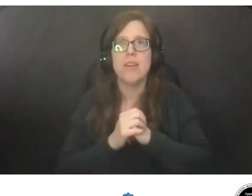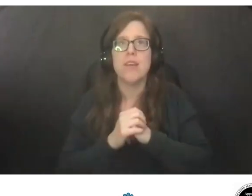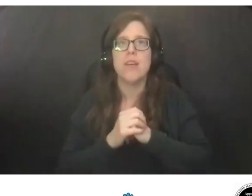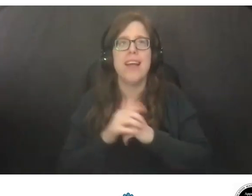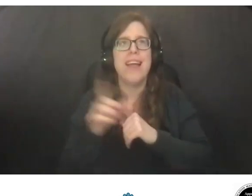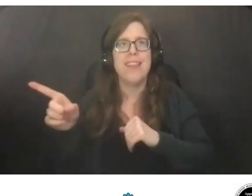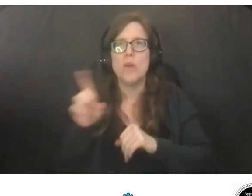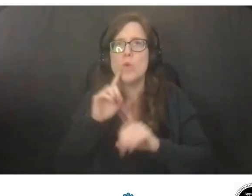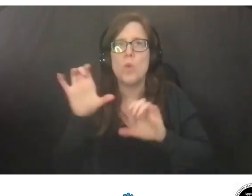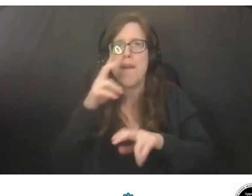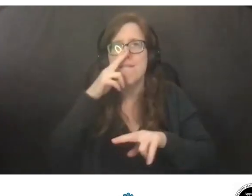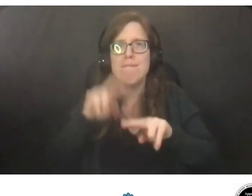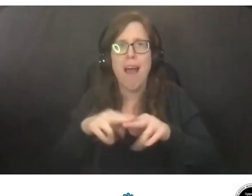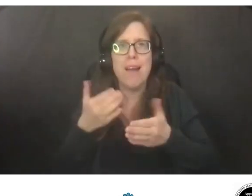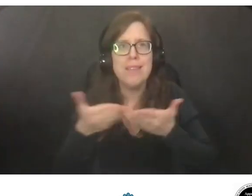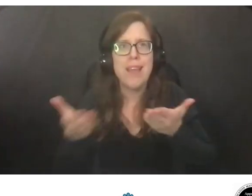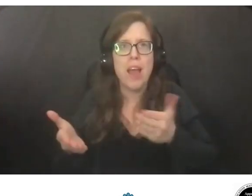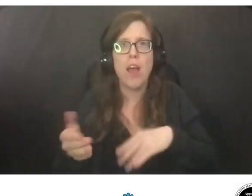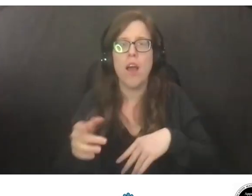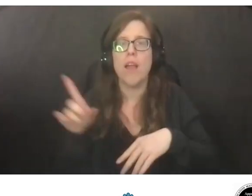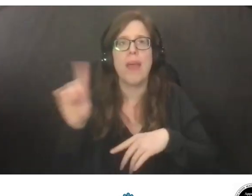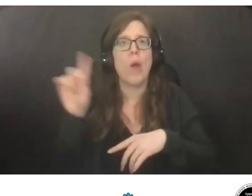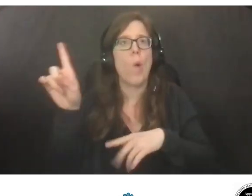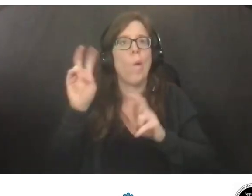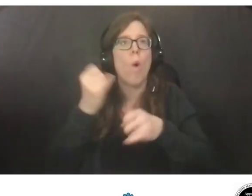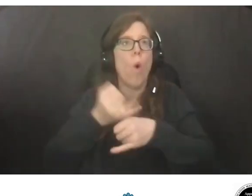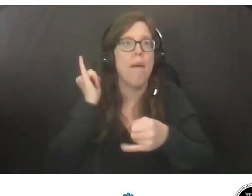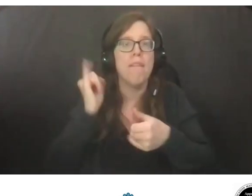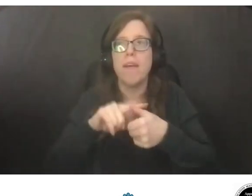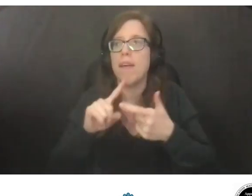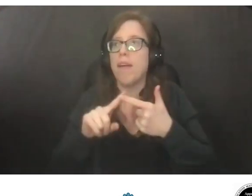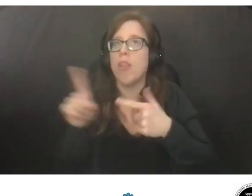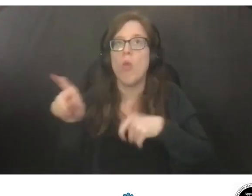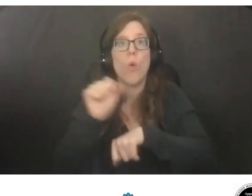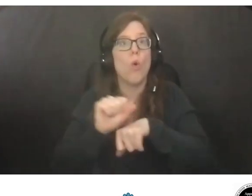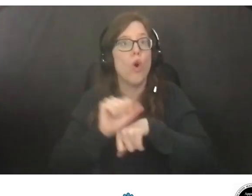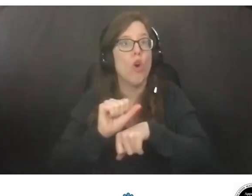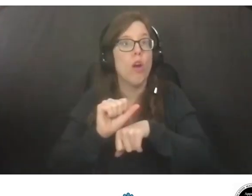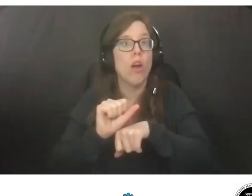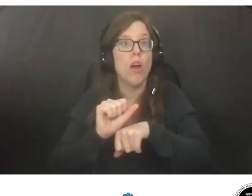get to do all this super-fun stuff and go off campus, and they're working on...